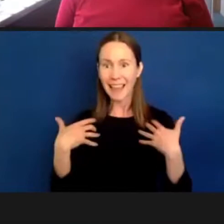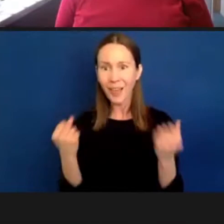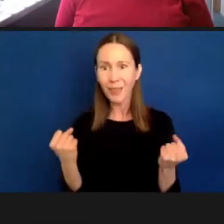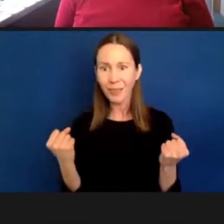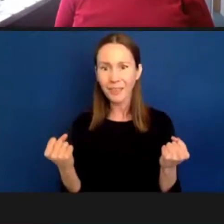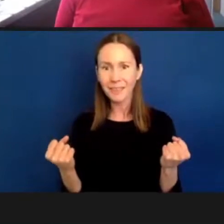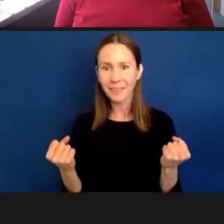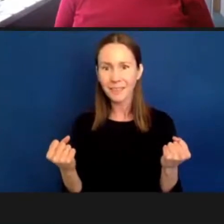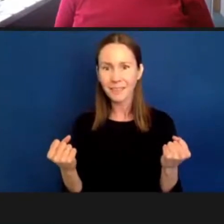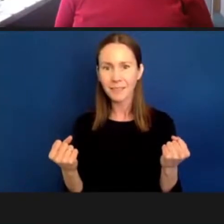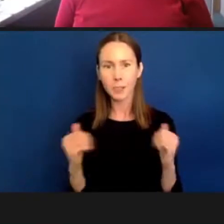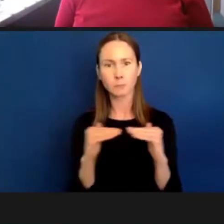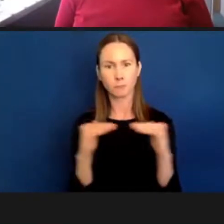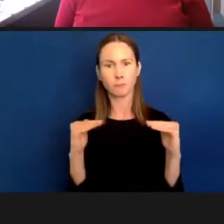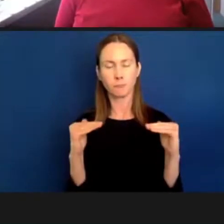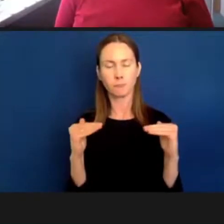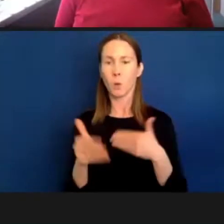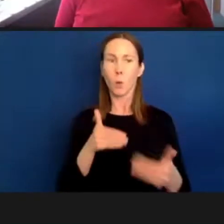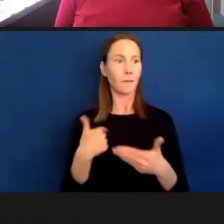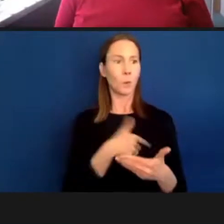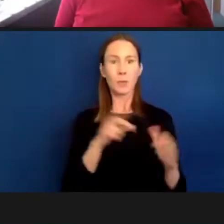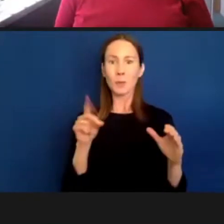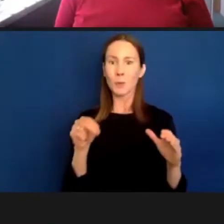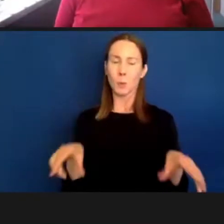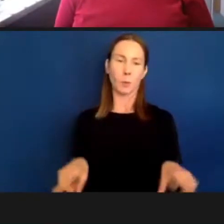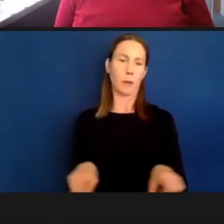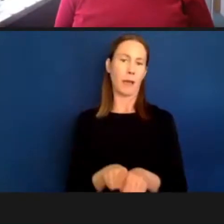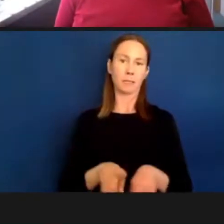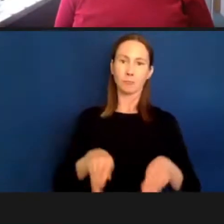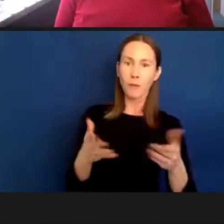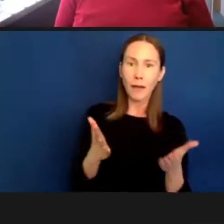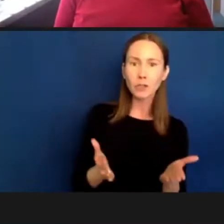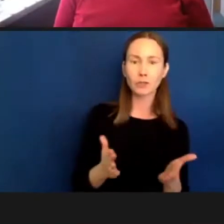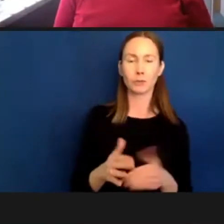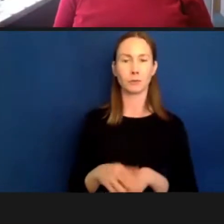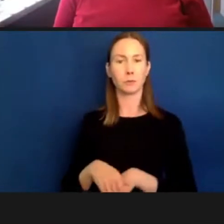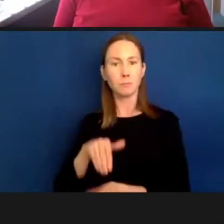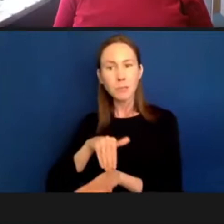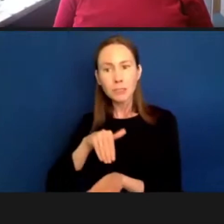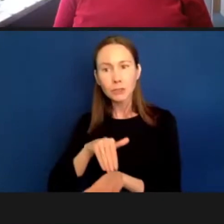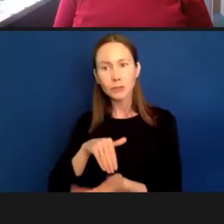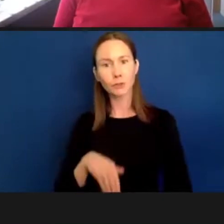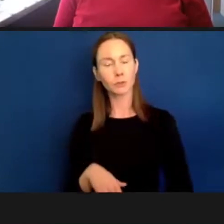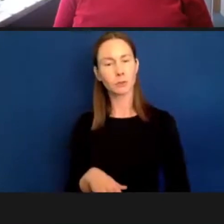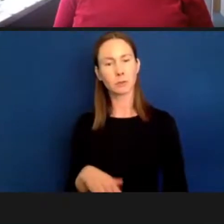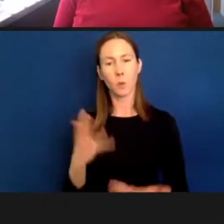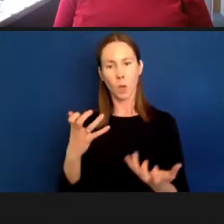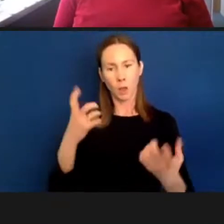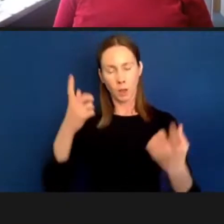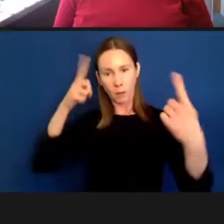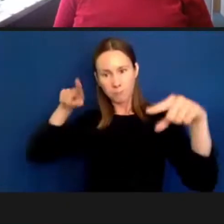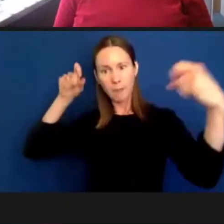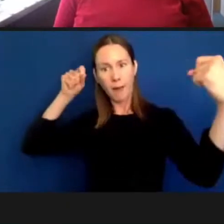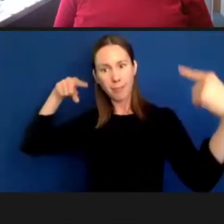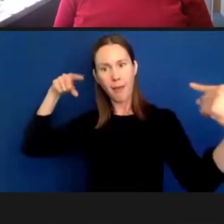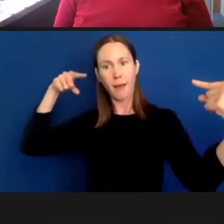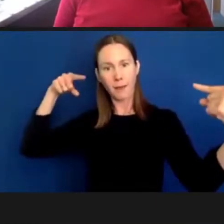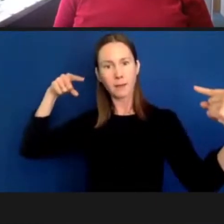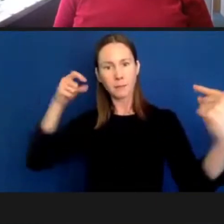And so, I think whatever we can do as practitioners to align and make sure that health, includes